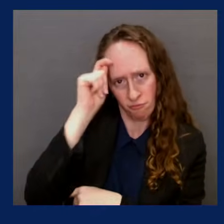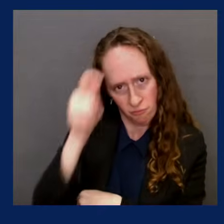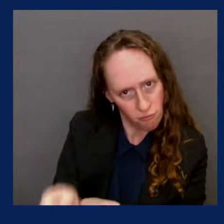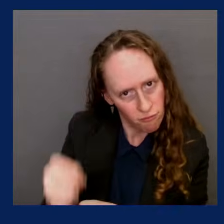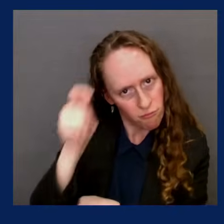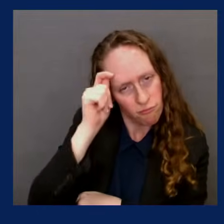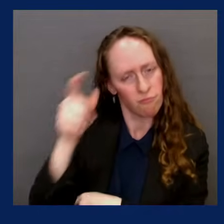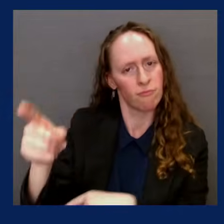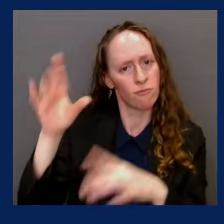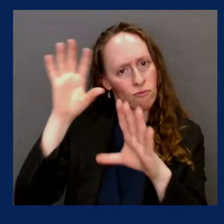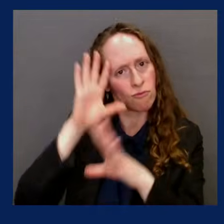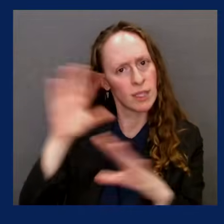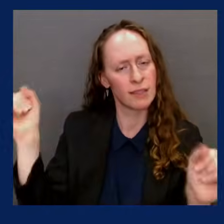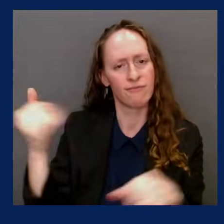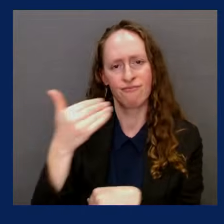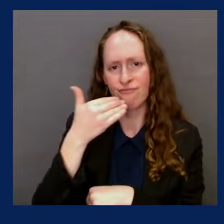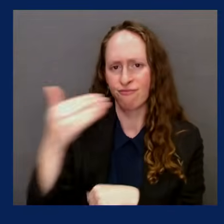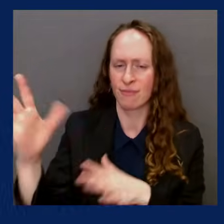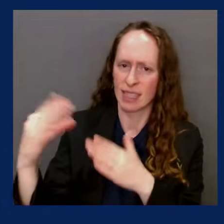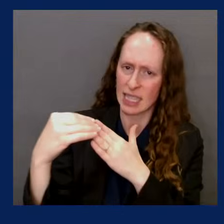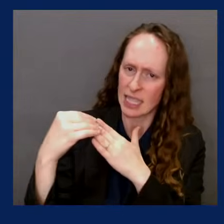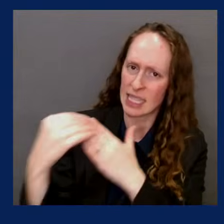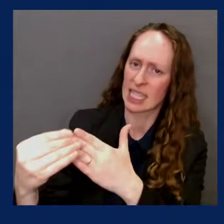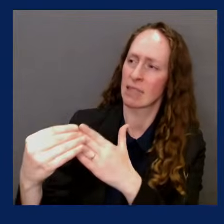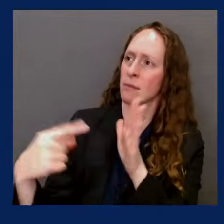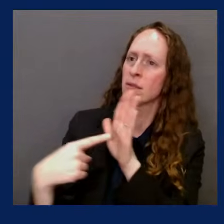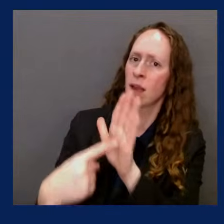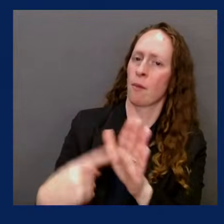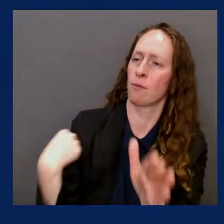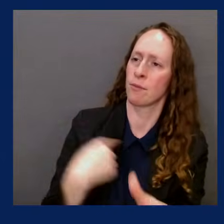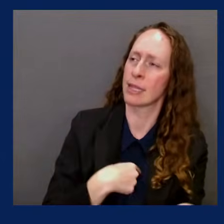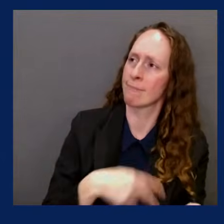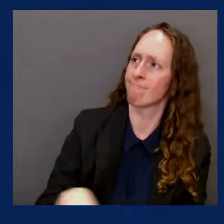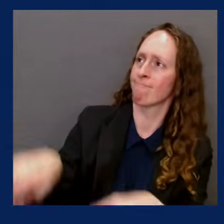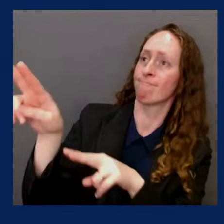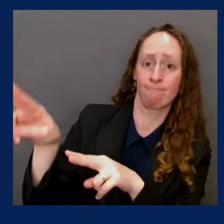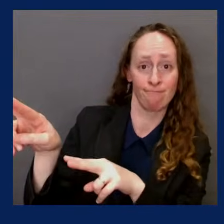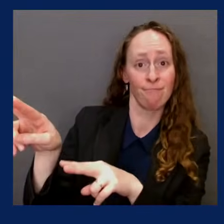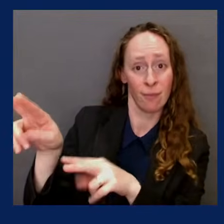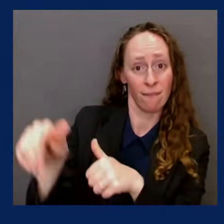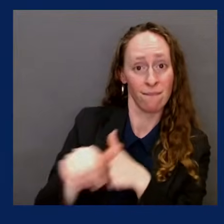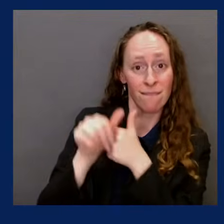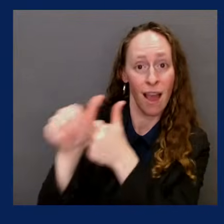Today, I announced that Australia will provide an additional $15 million in humanitarian assistance